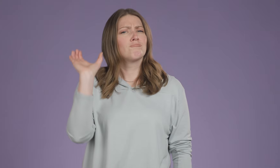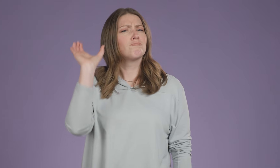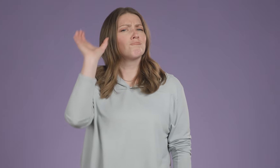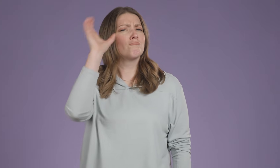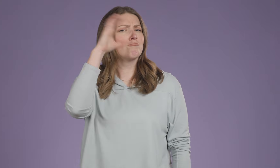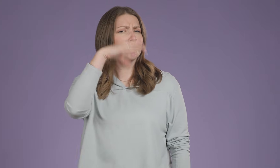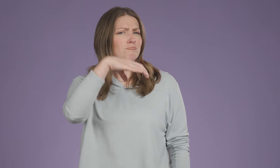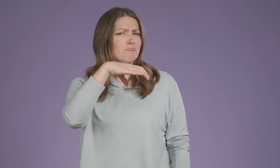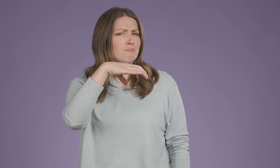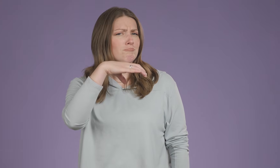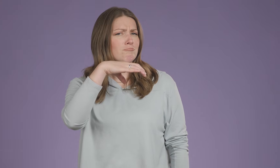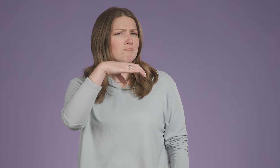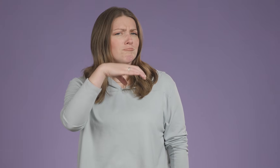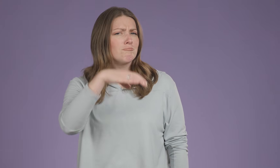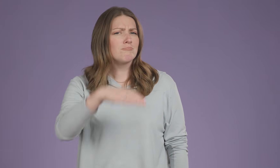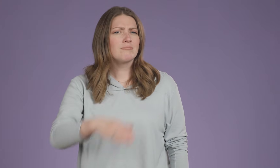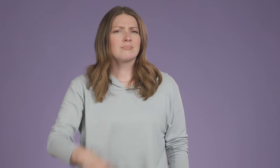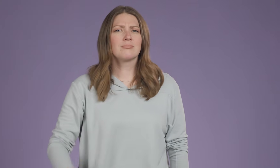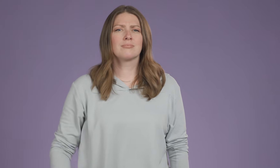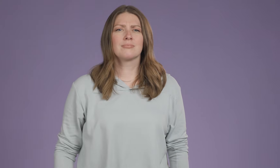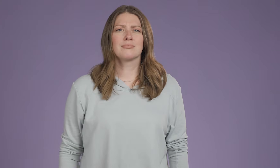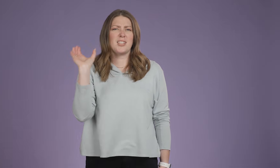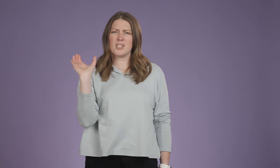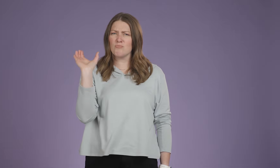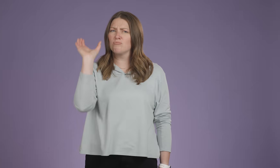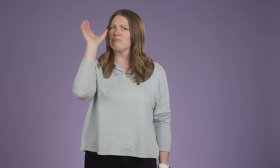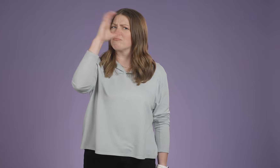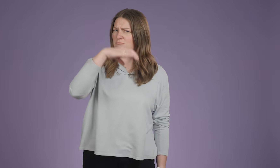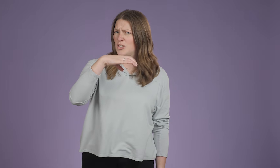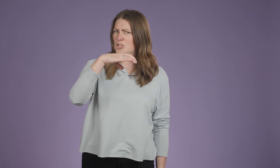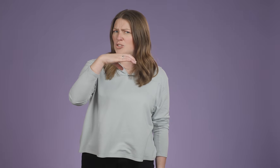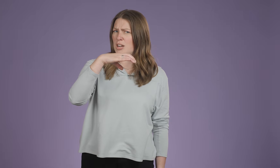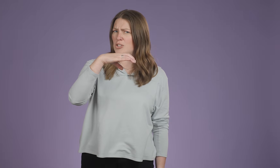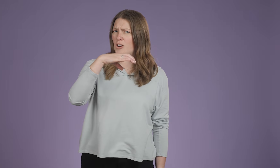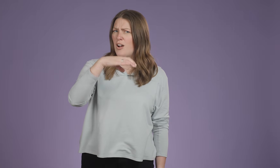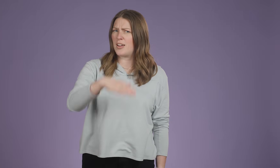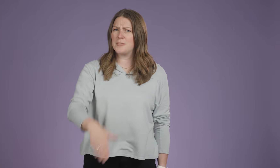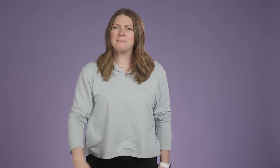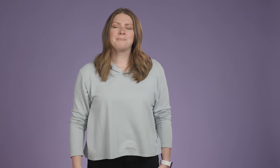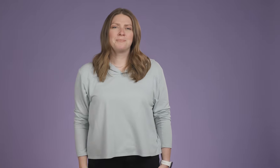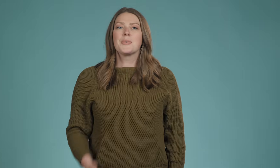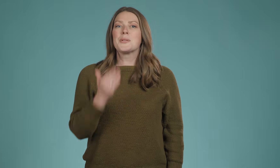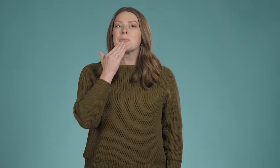and when you do this, you make a strange or an odd face. Stranger. Odd.